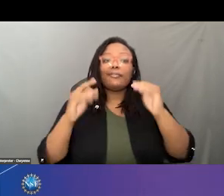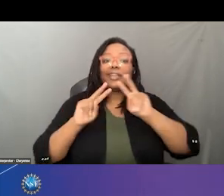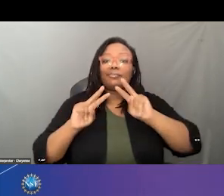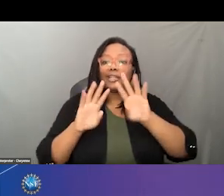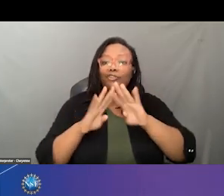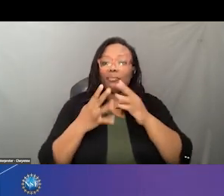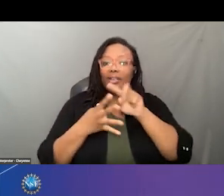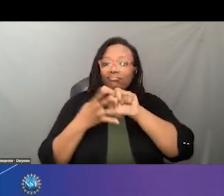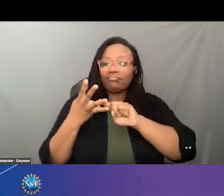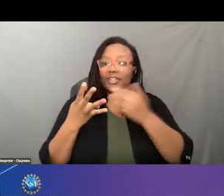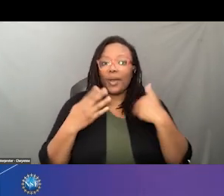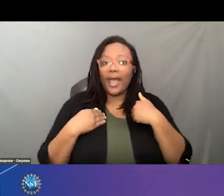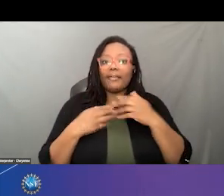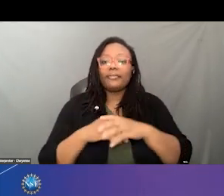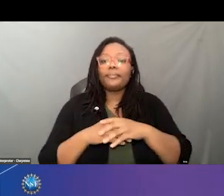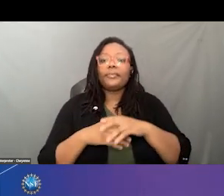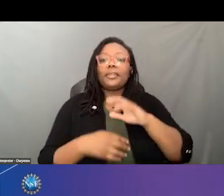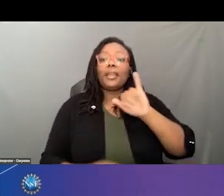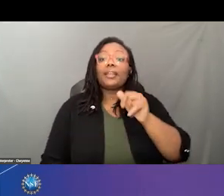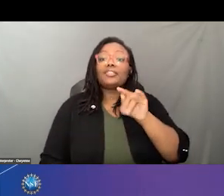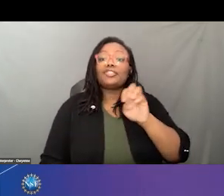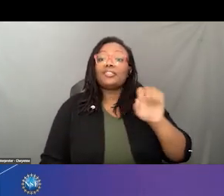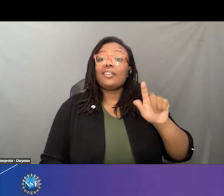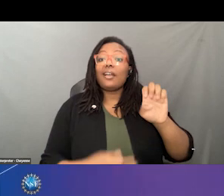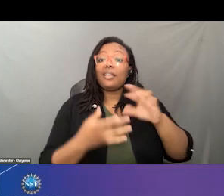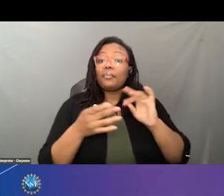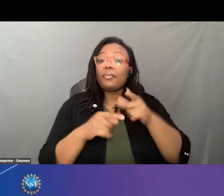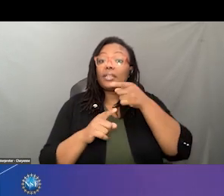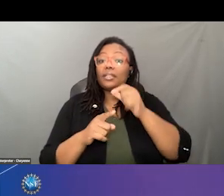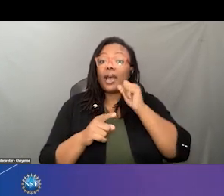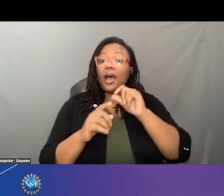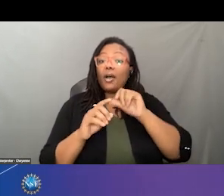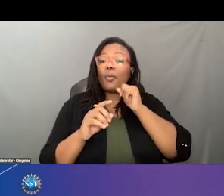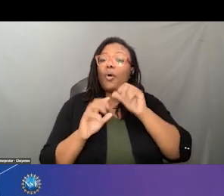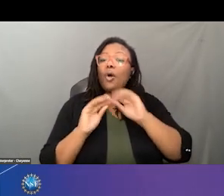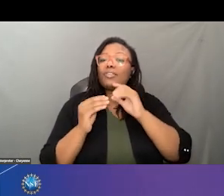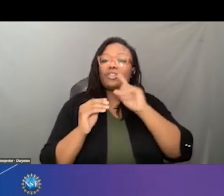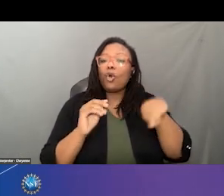And as Jannele mentioned, our office not only provides oversight